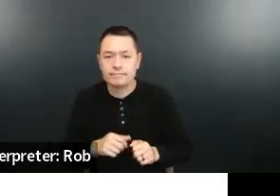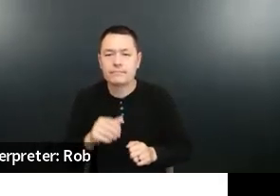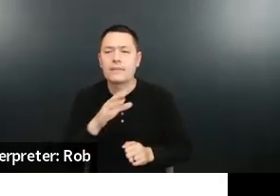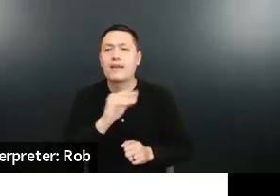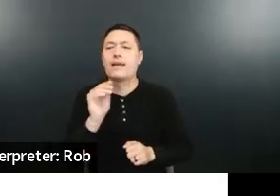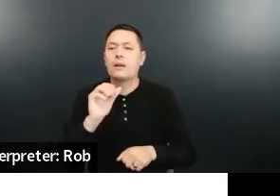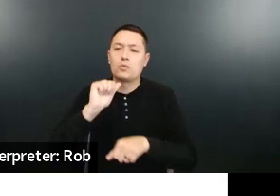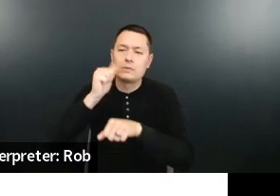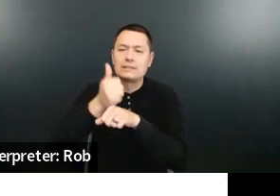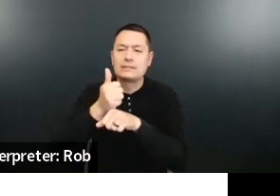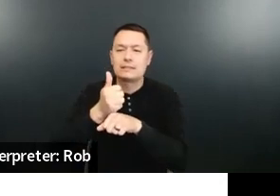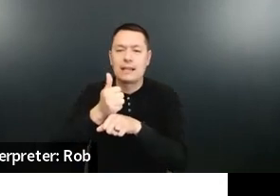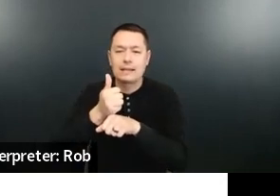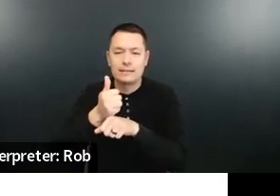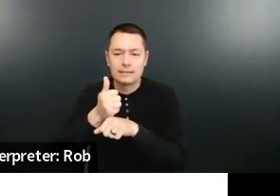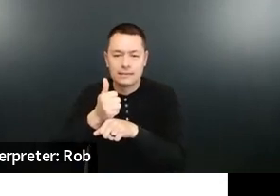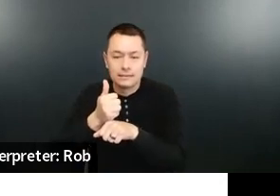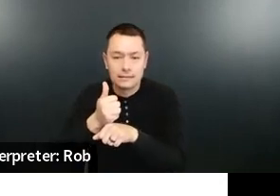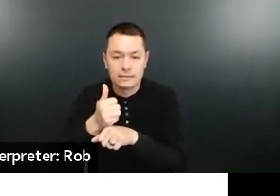selected seven, we've got a dual enrollment.